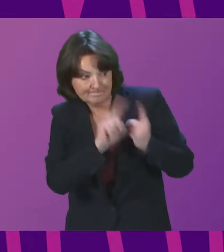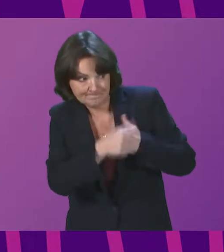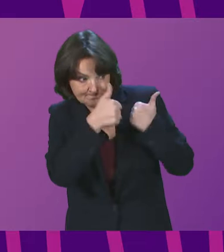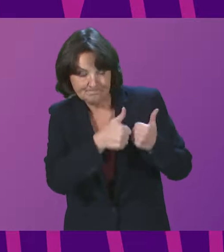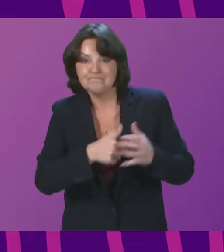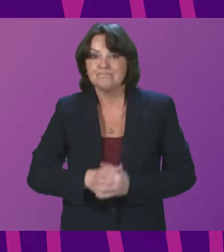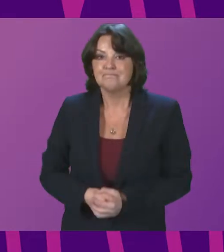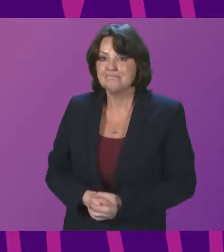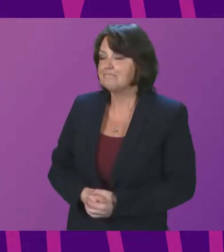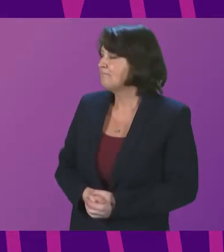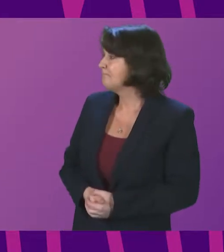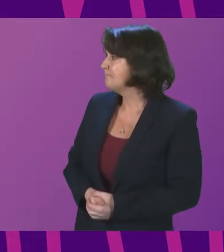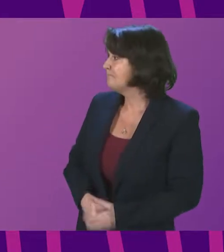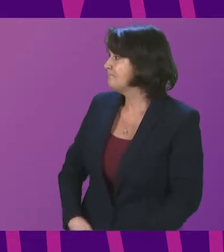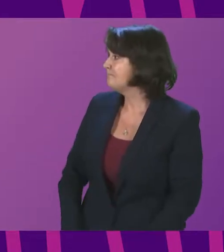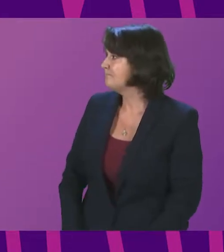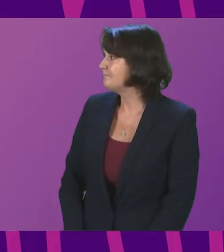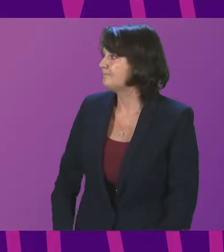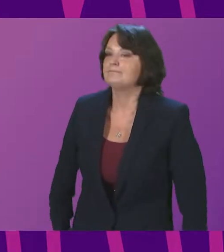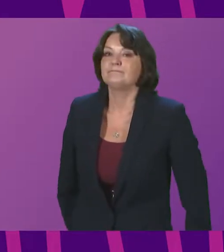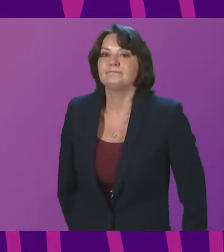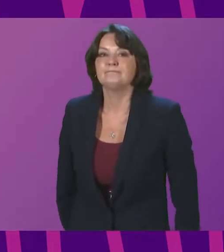To ask the First Minister whether she will provide an update on the Scottish Government’s